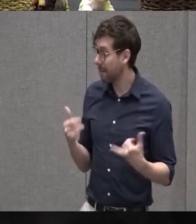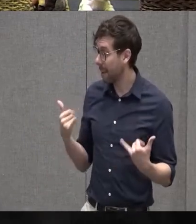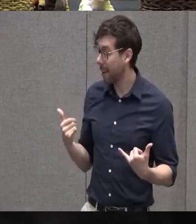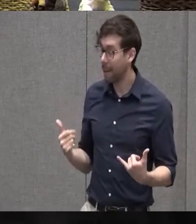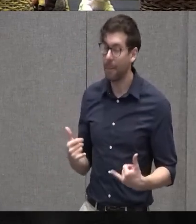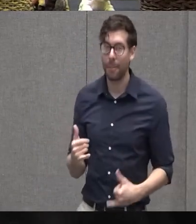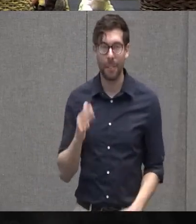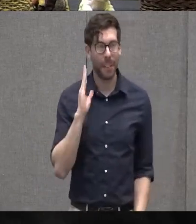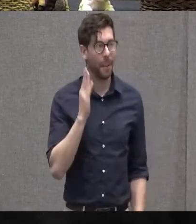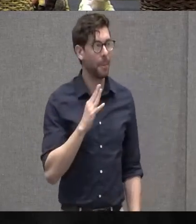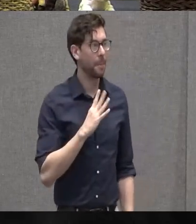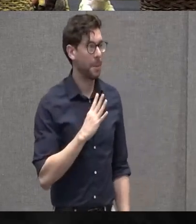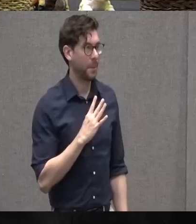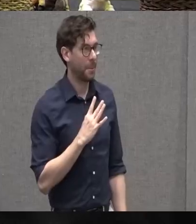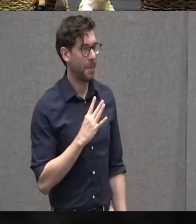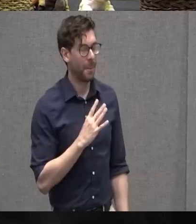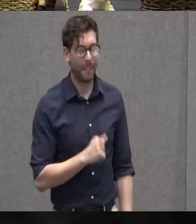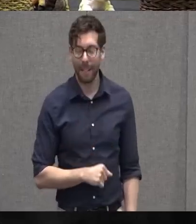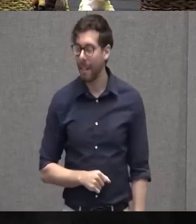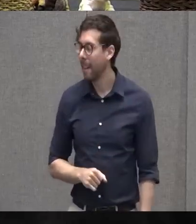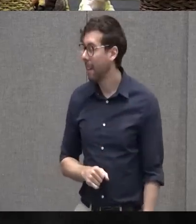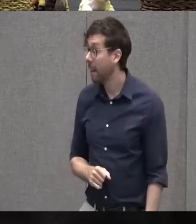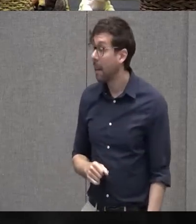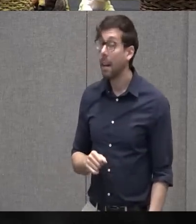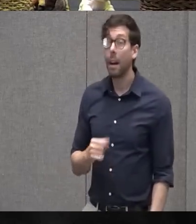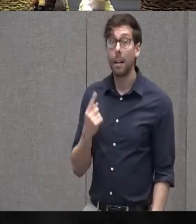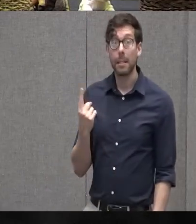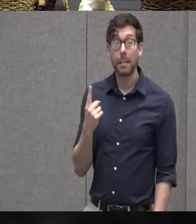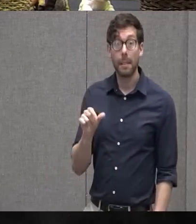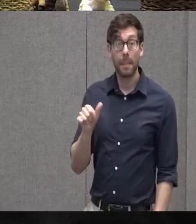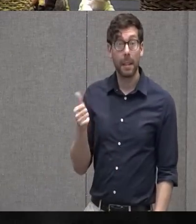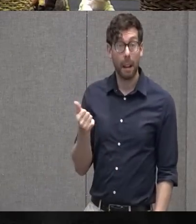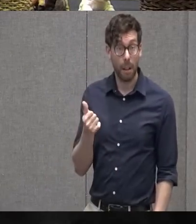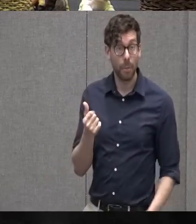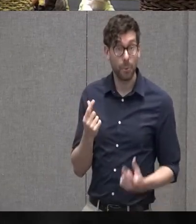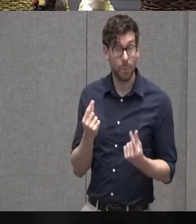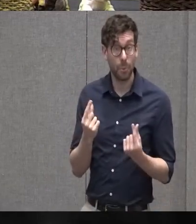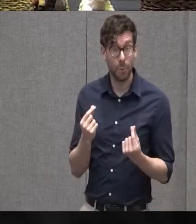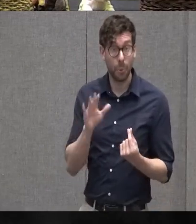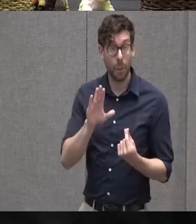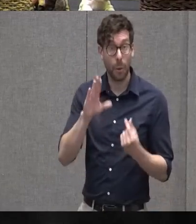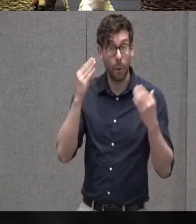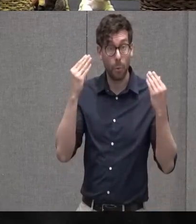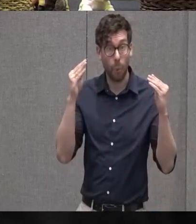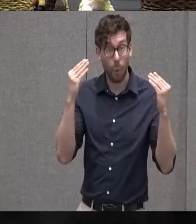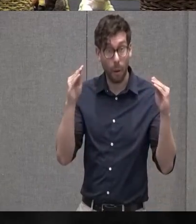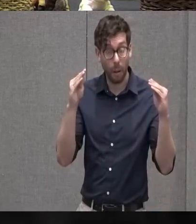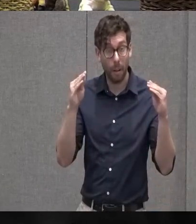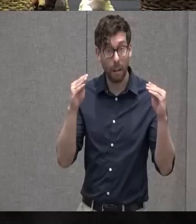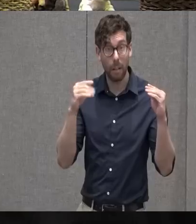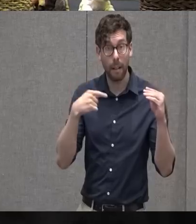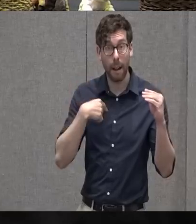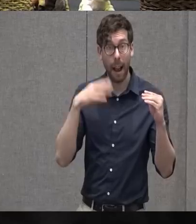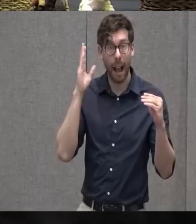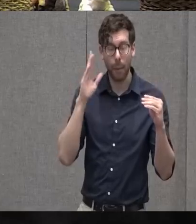This is something else you can do with your store. I'm gonna look at all the items I have